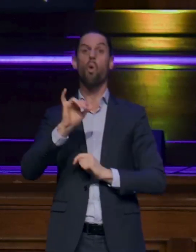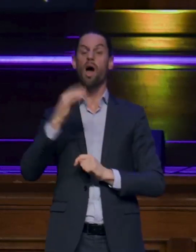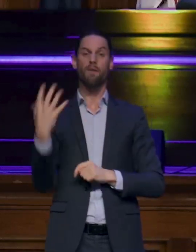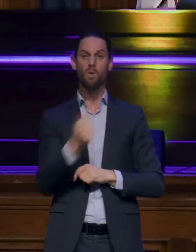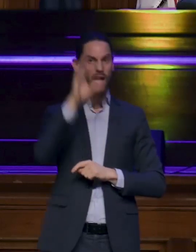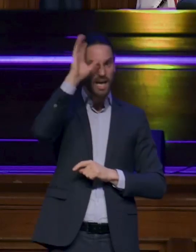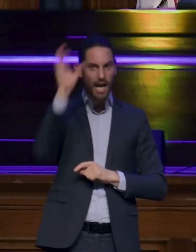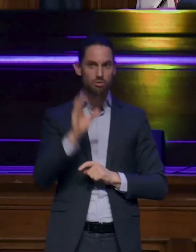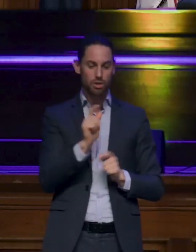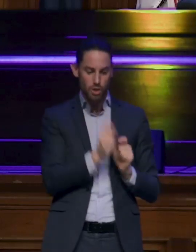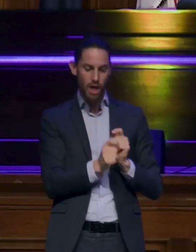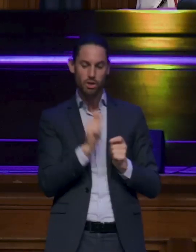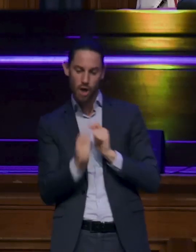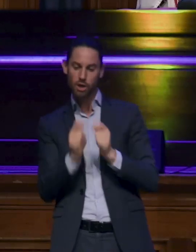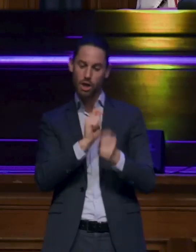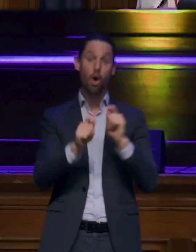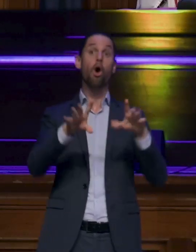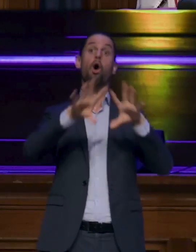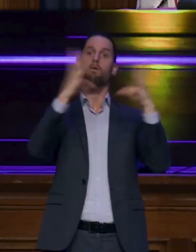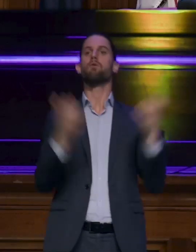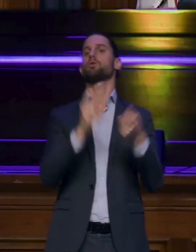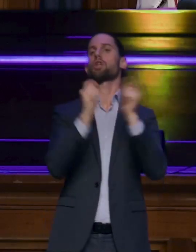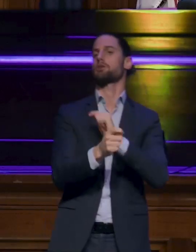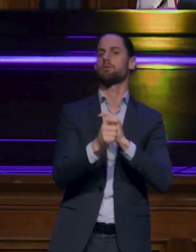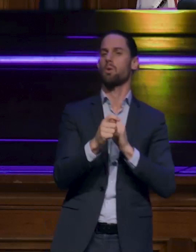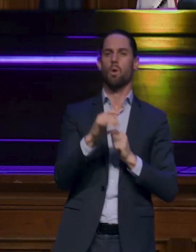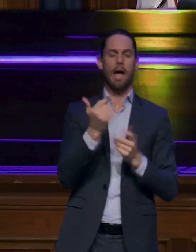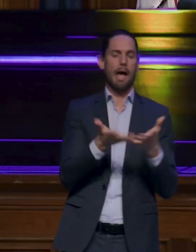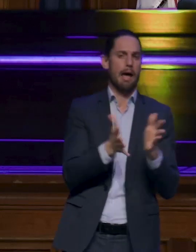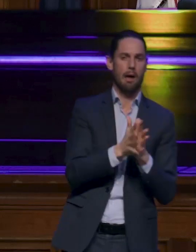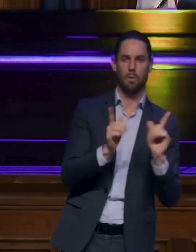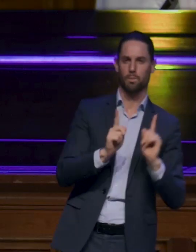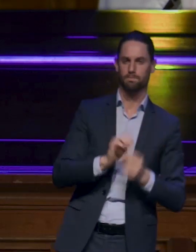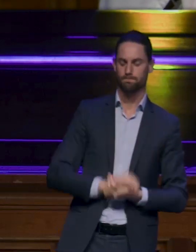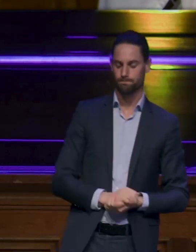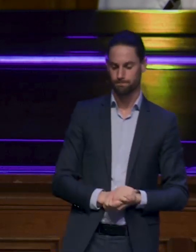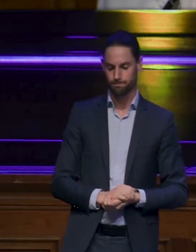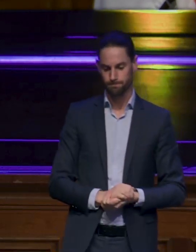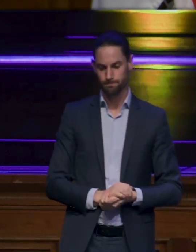ones bit by bit what will it take I think a visit to the